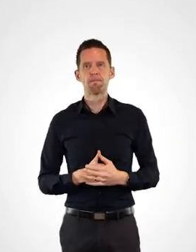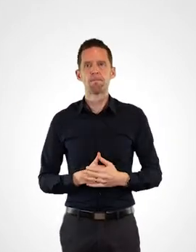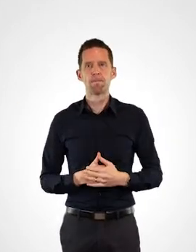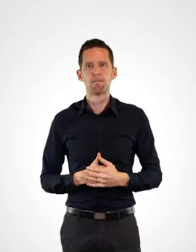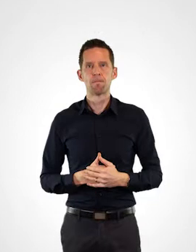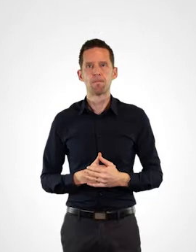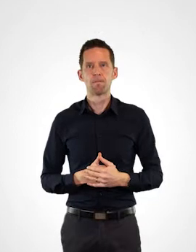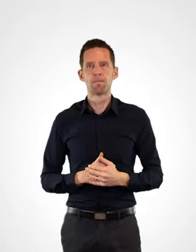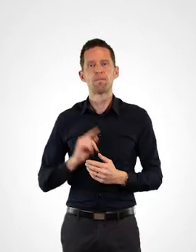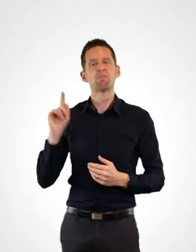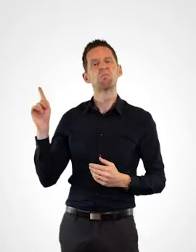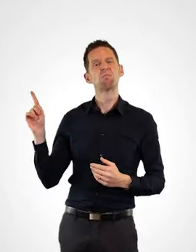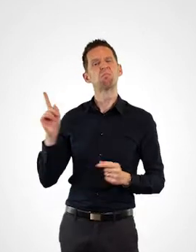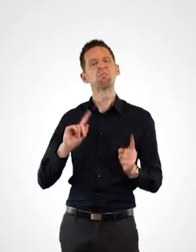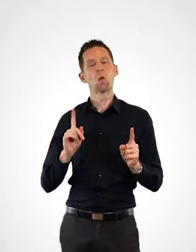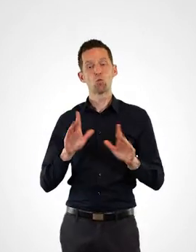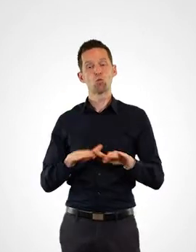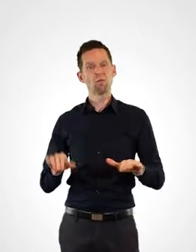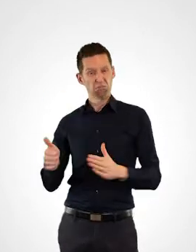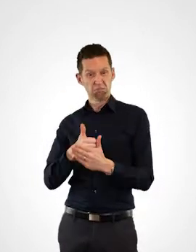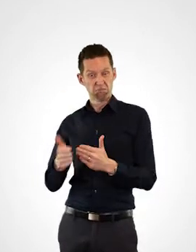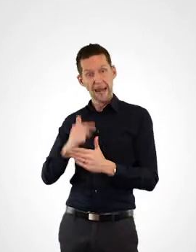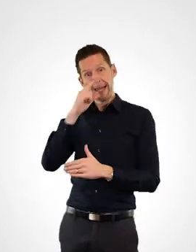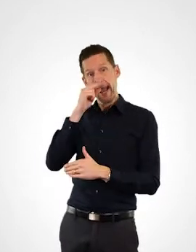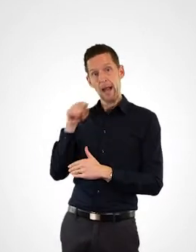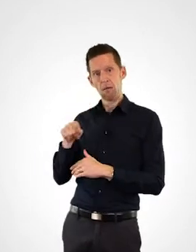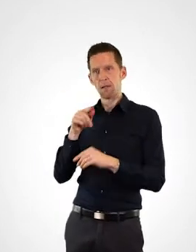and fast mapping is something that children do when they're very young.